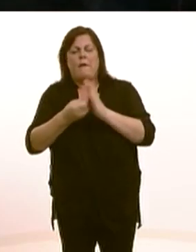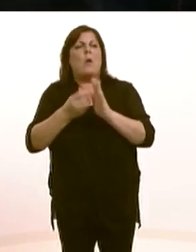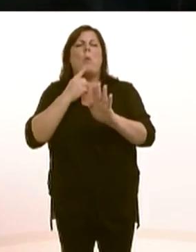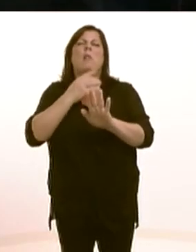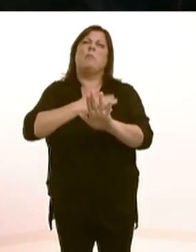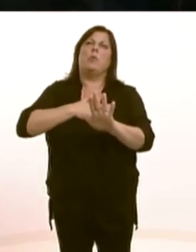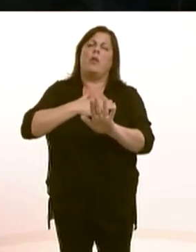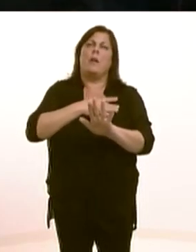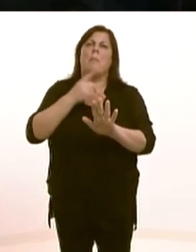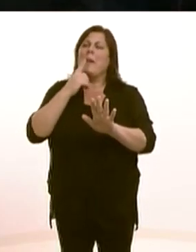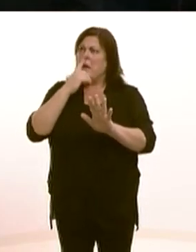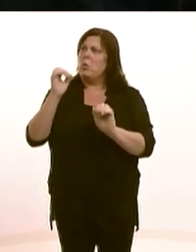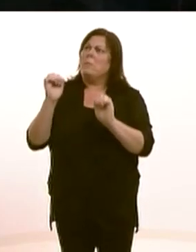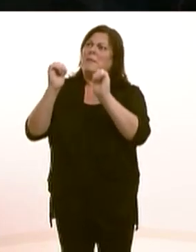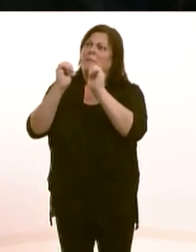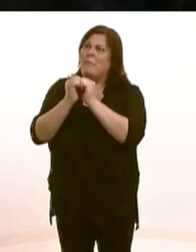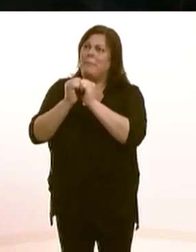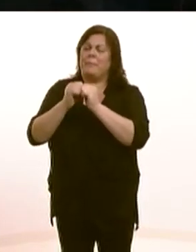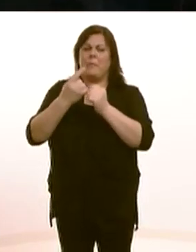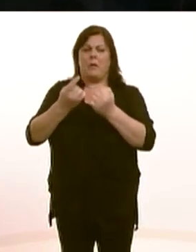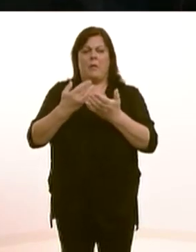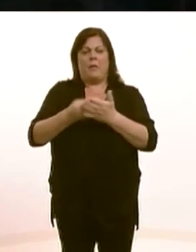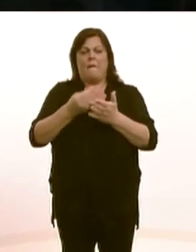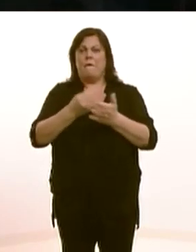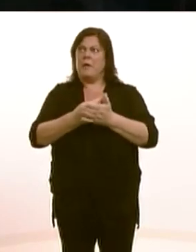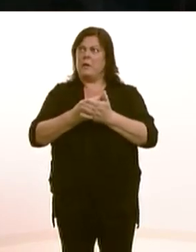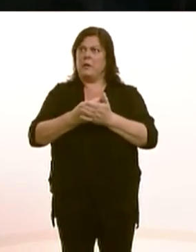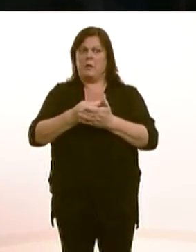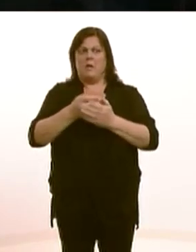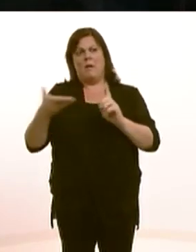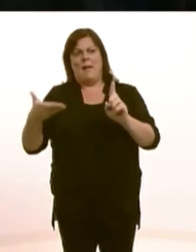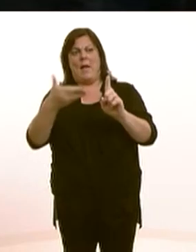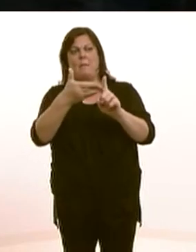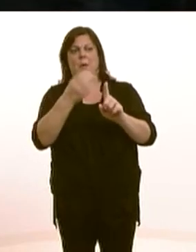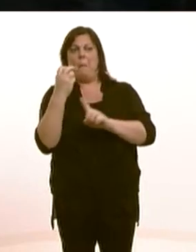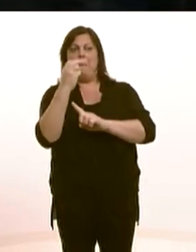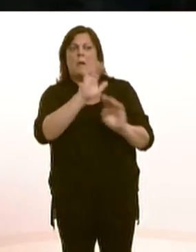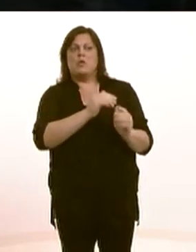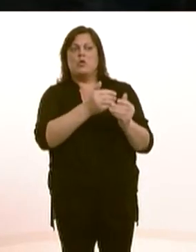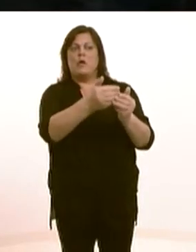Can you guarantee the current level of funding for local bus services and outline exactly